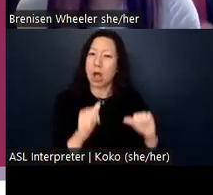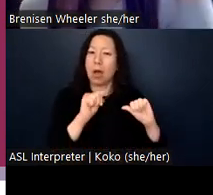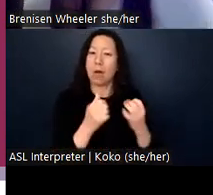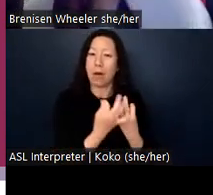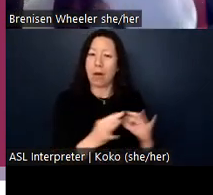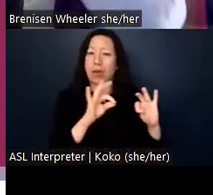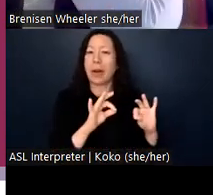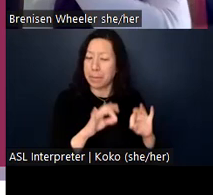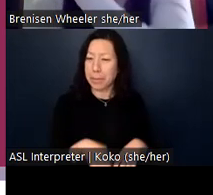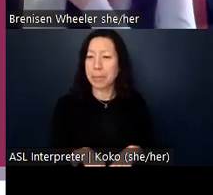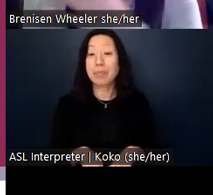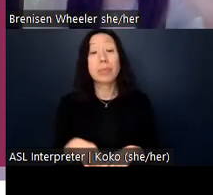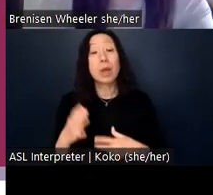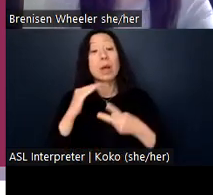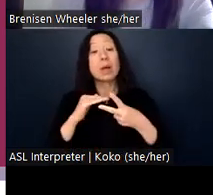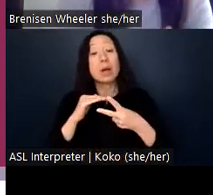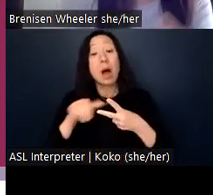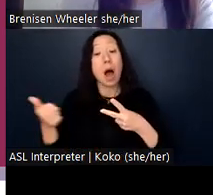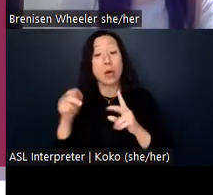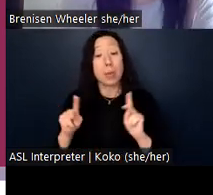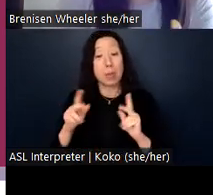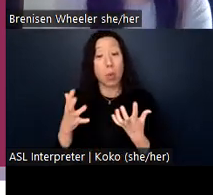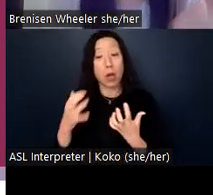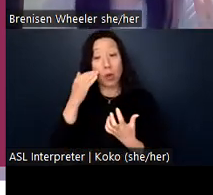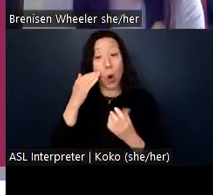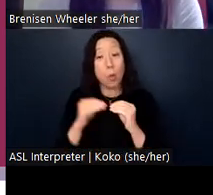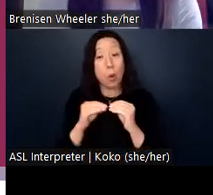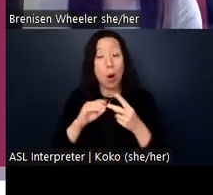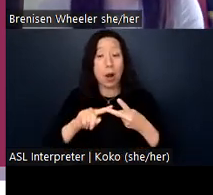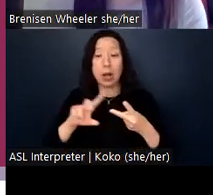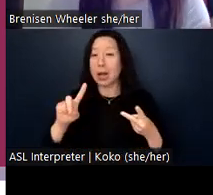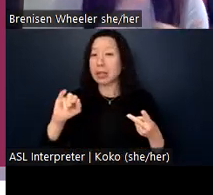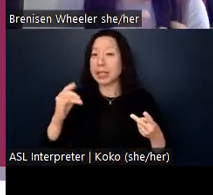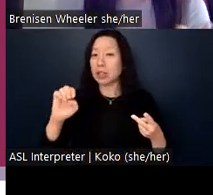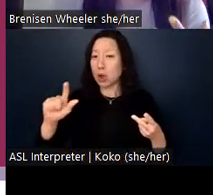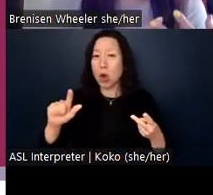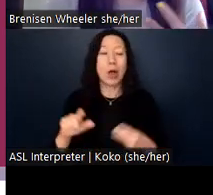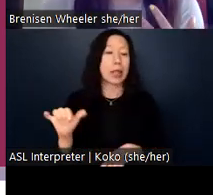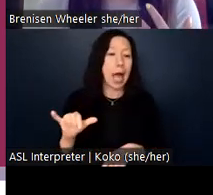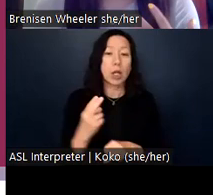12:51:01 And so that is the use of technologies like texting social media to bull your ass,